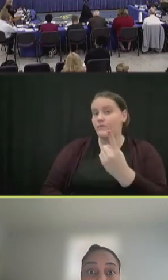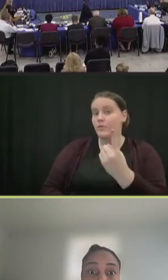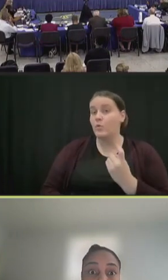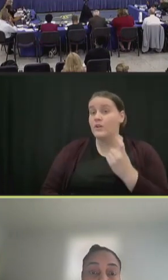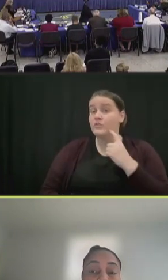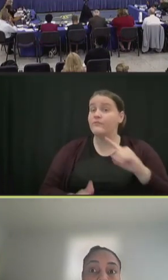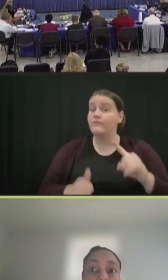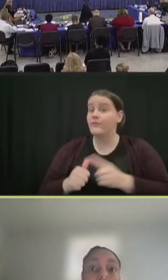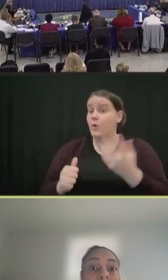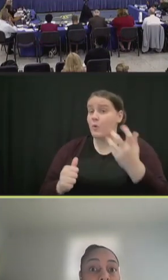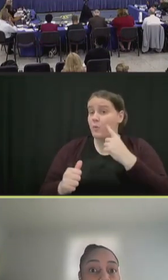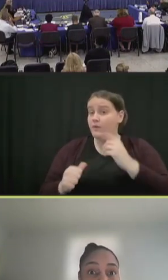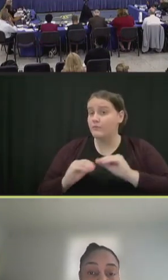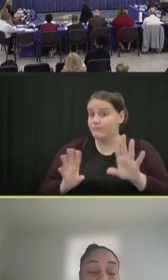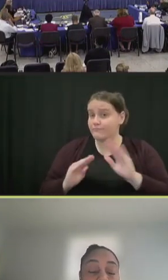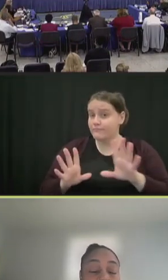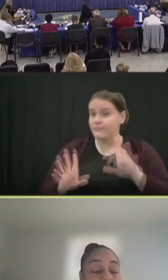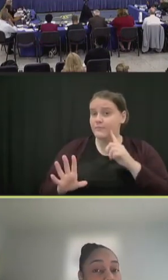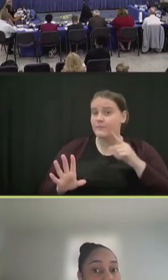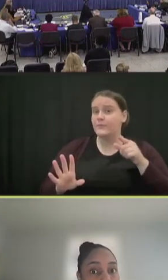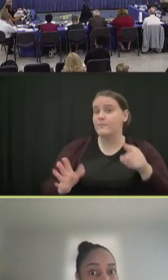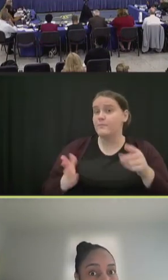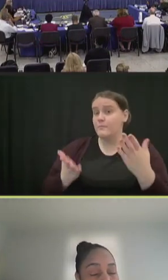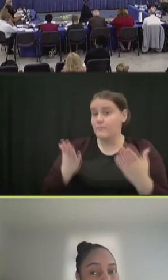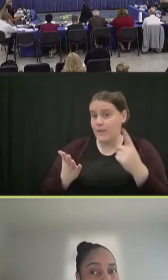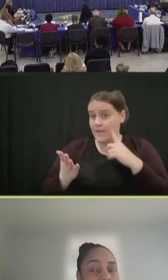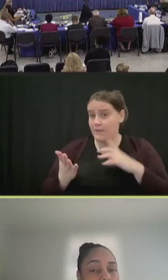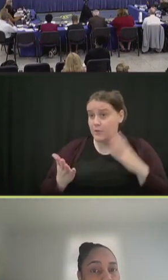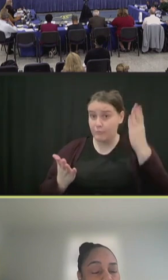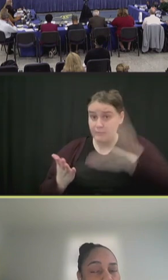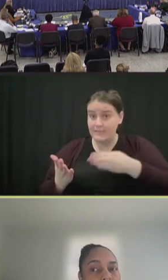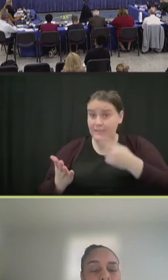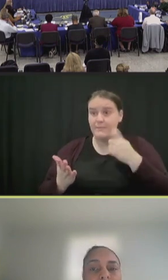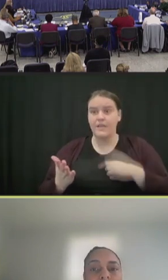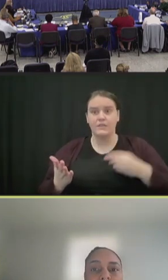make sure -- you may have missed it, because I went through it very quickly. So, my apologies.